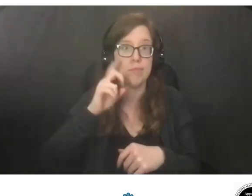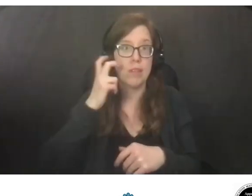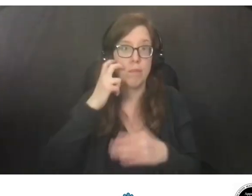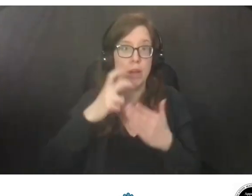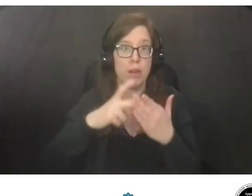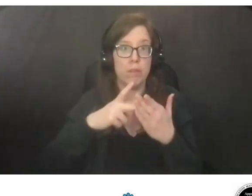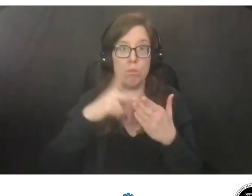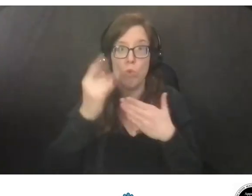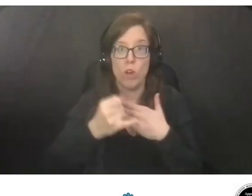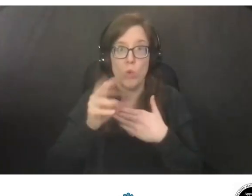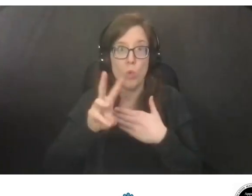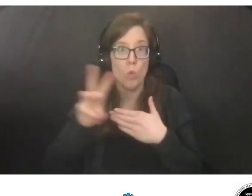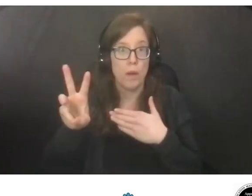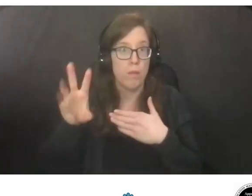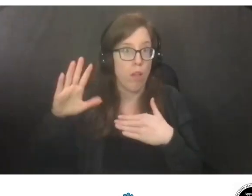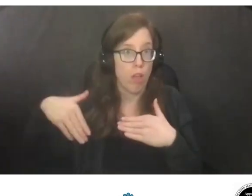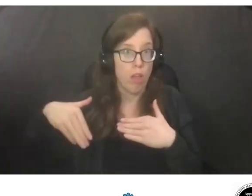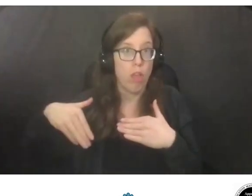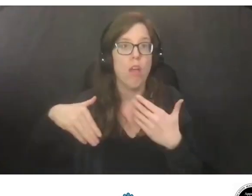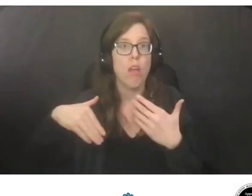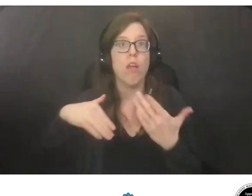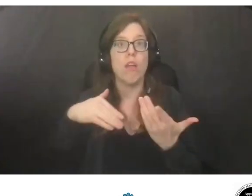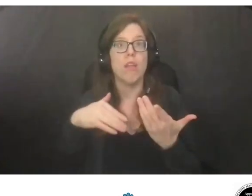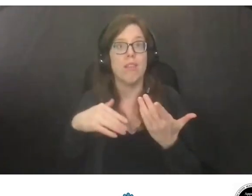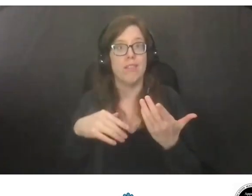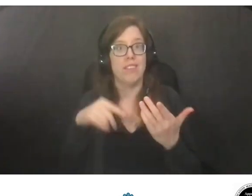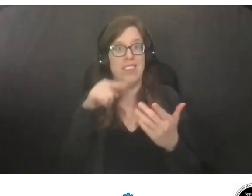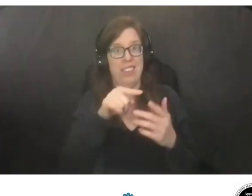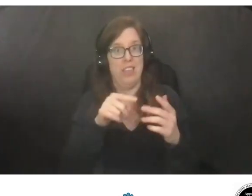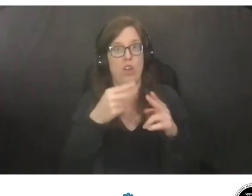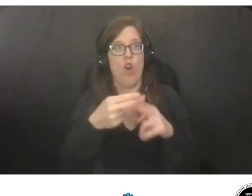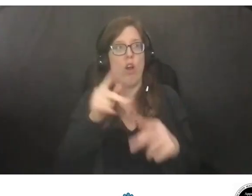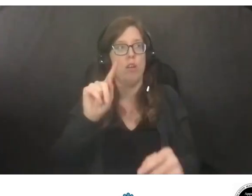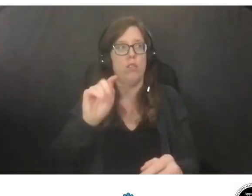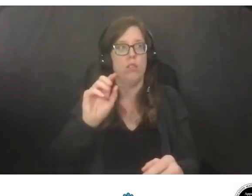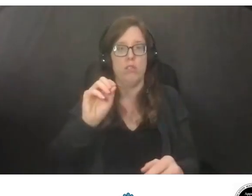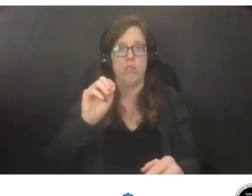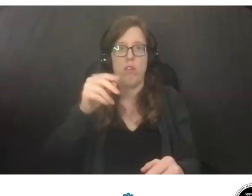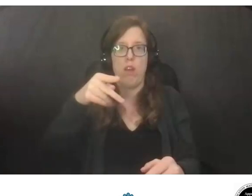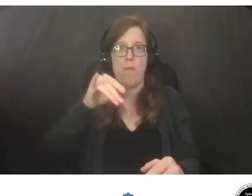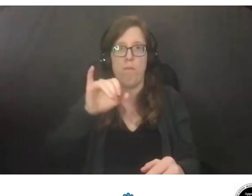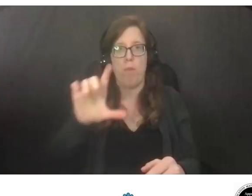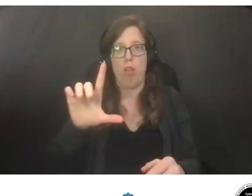website before, especially this Topical Resources page,